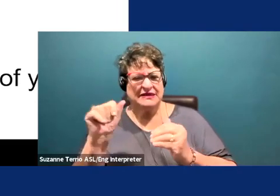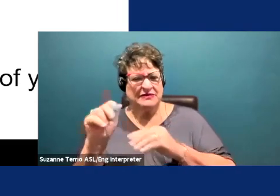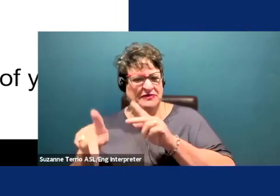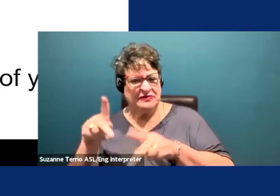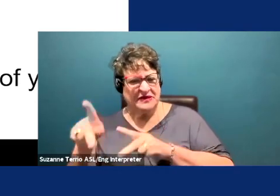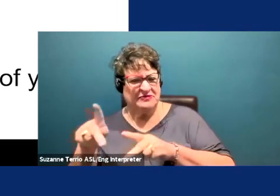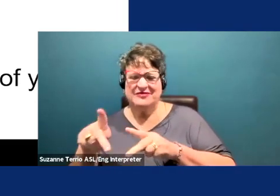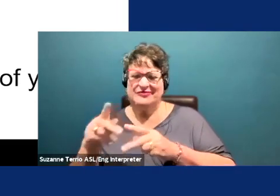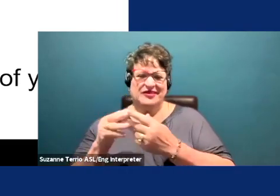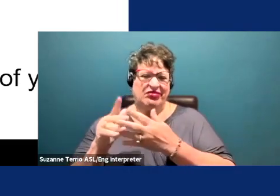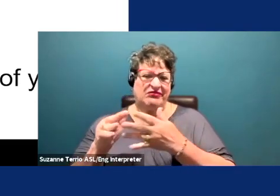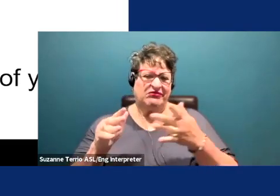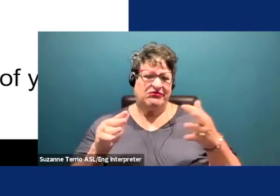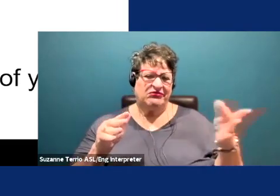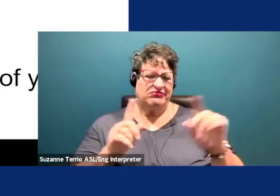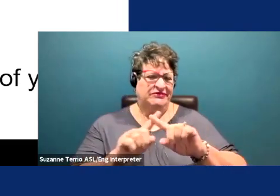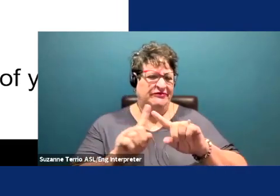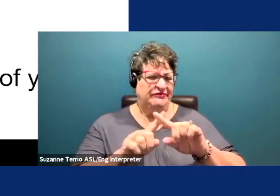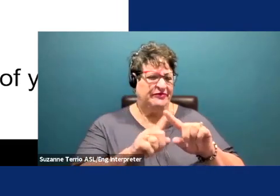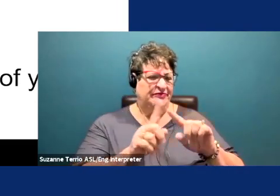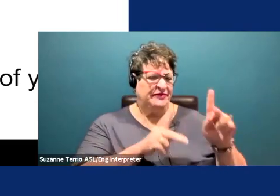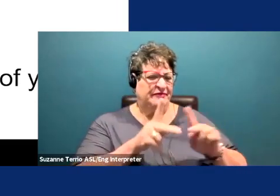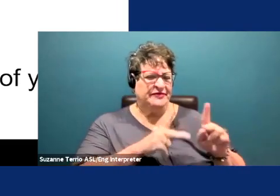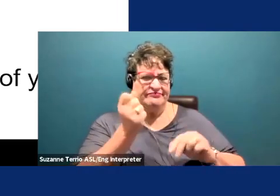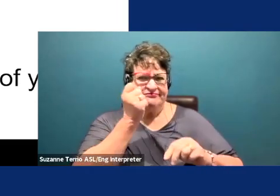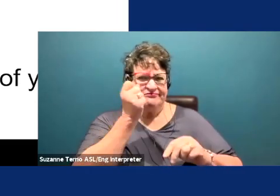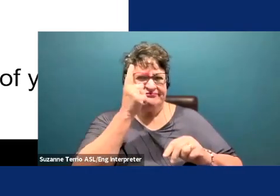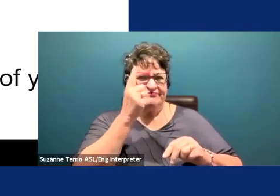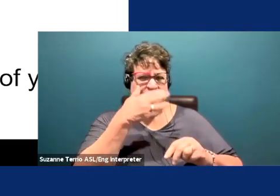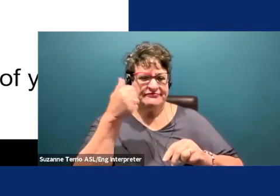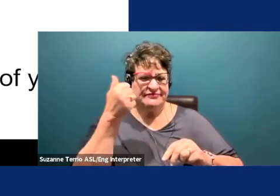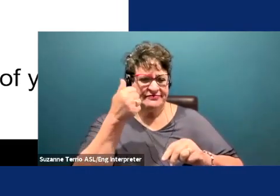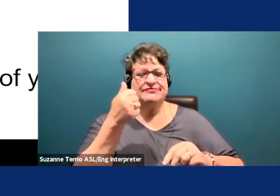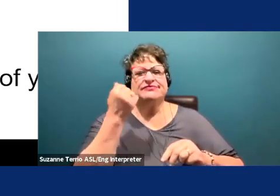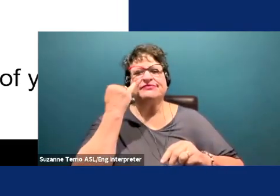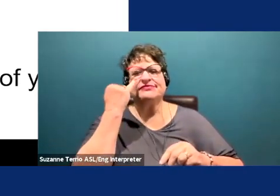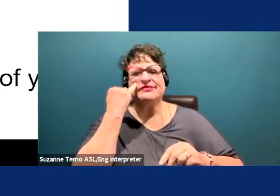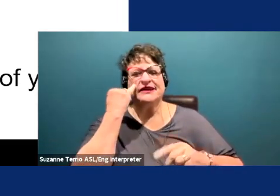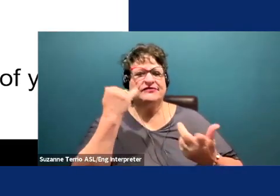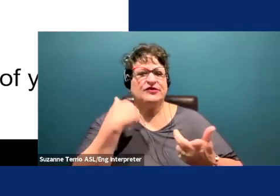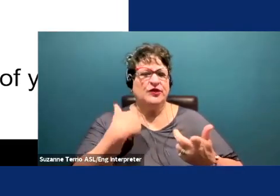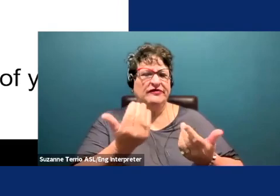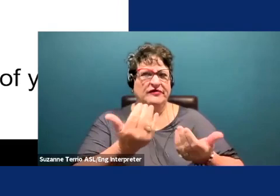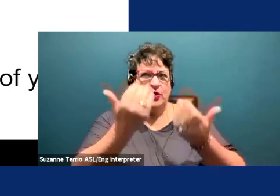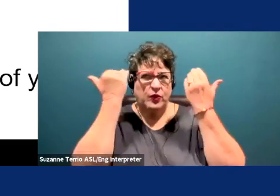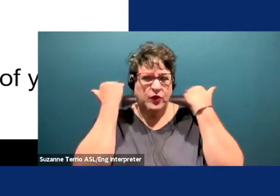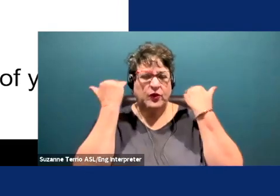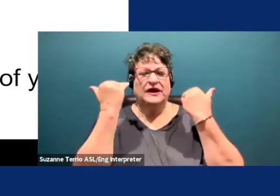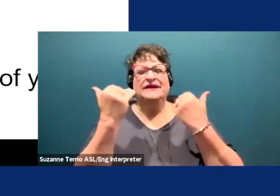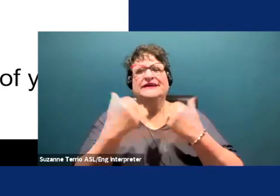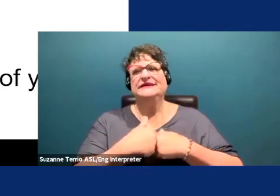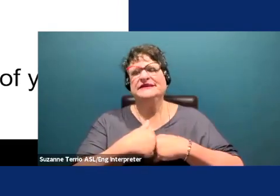So people who might be experiencing trauma overload or might be having drug or alcohol withdrawal or